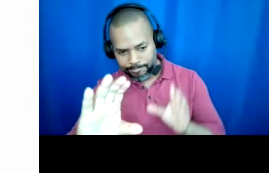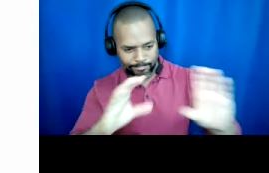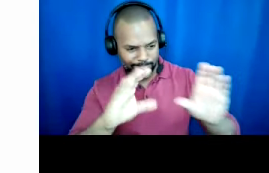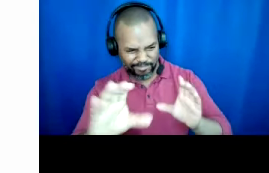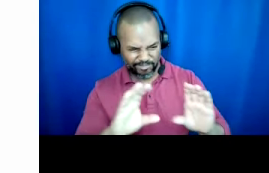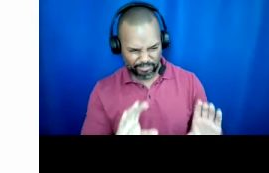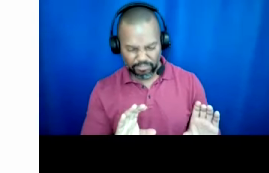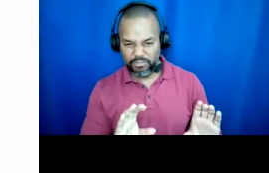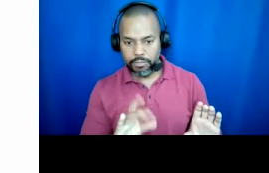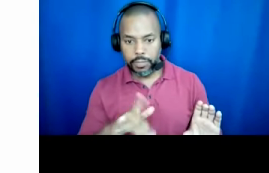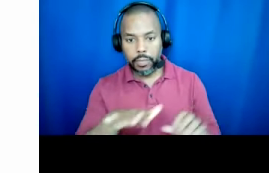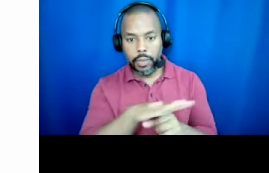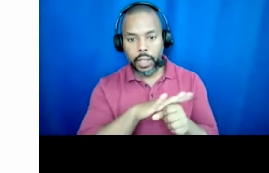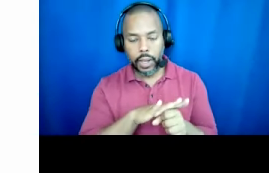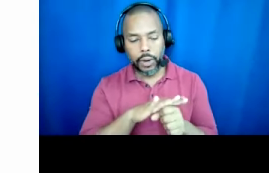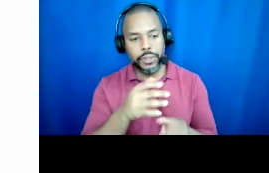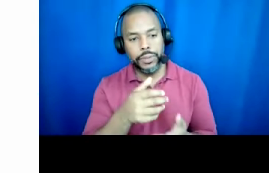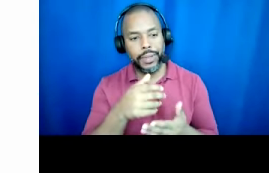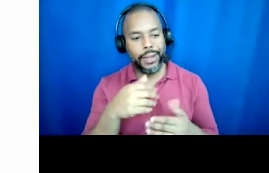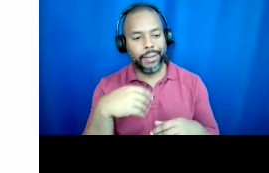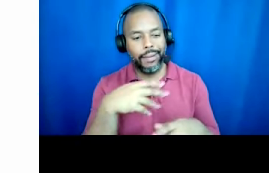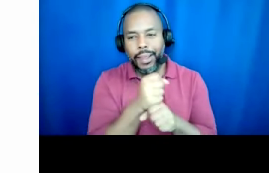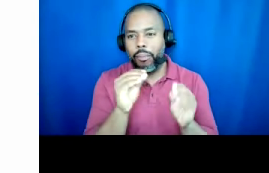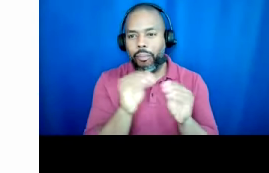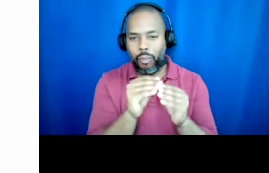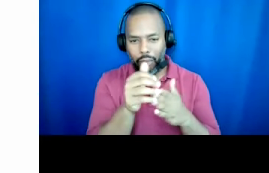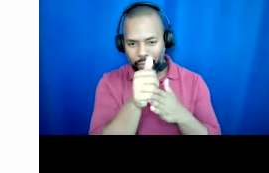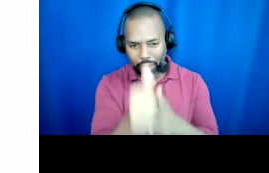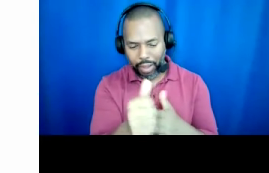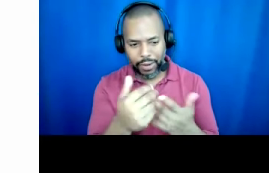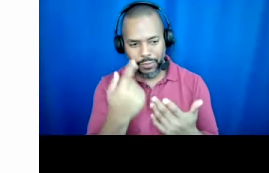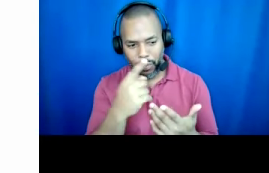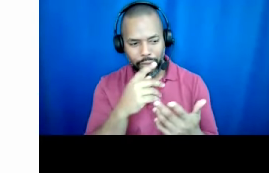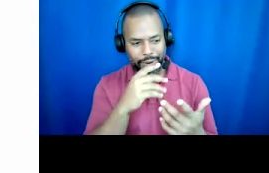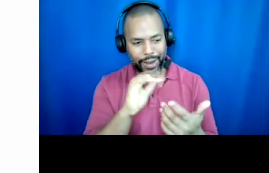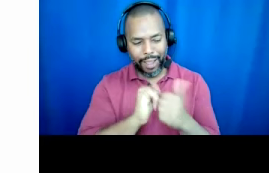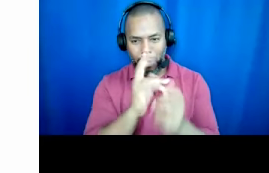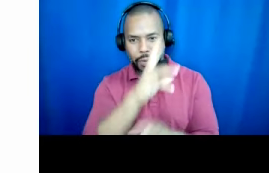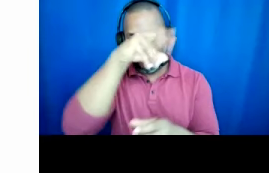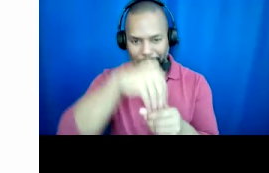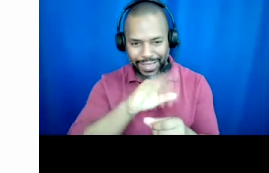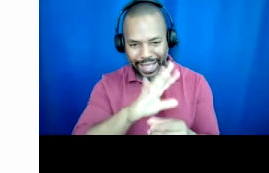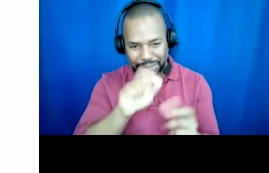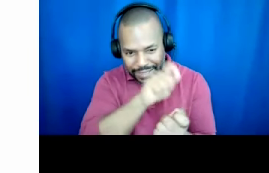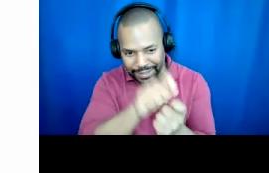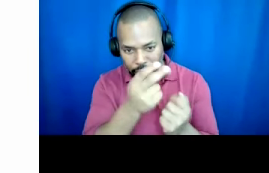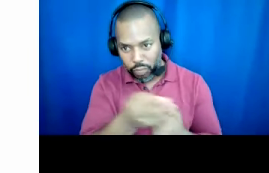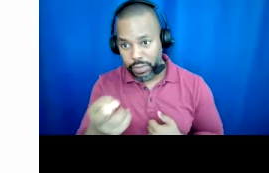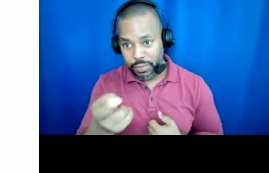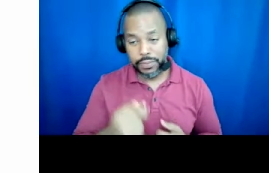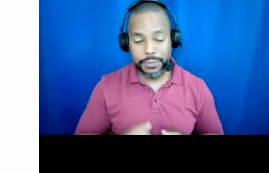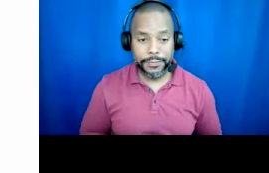on implementations as applicable for said resource. So going to this slide,